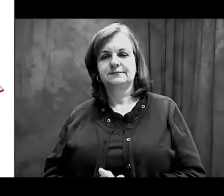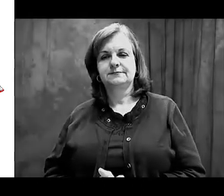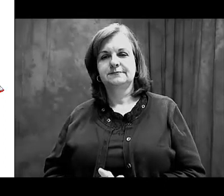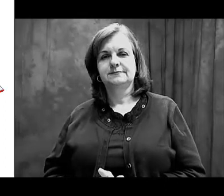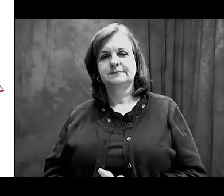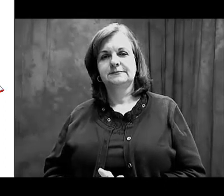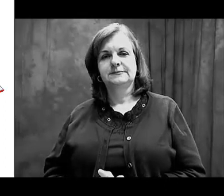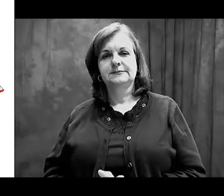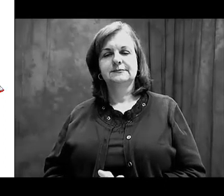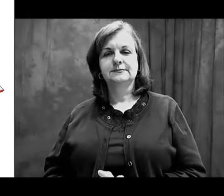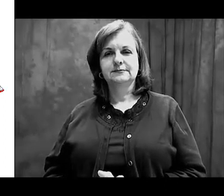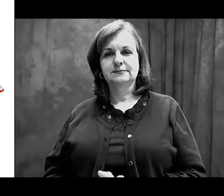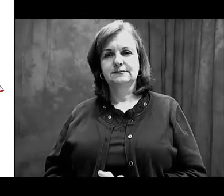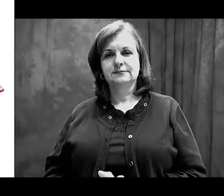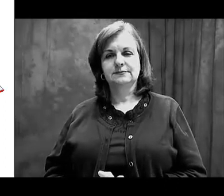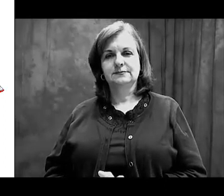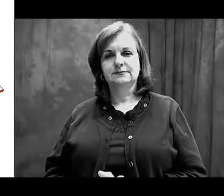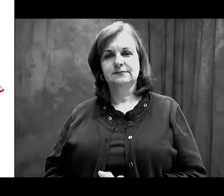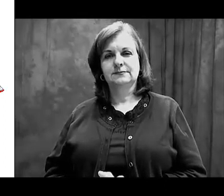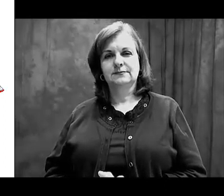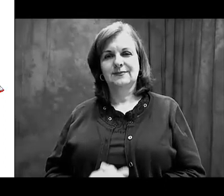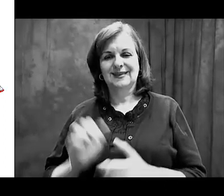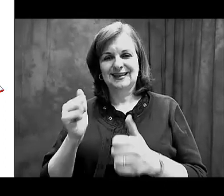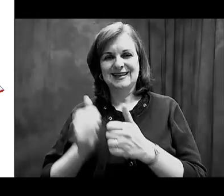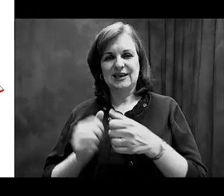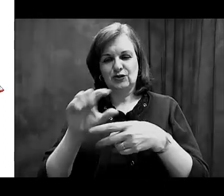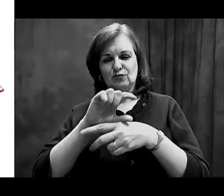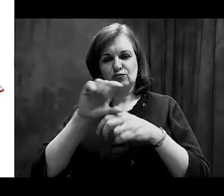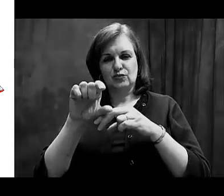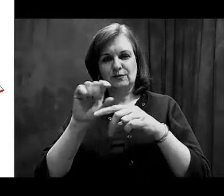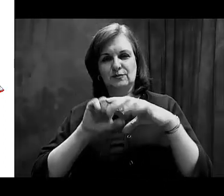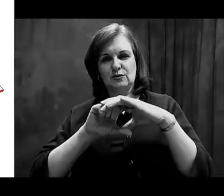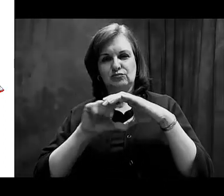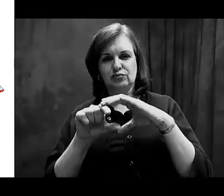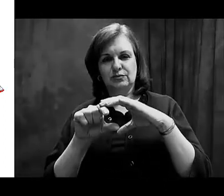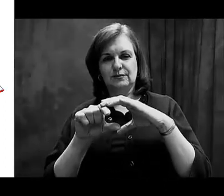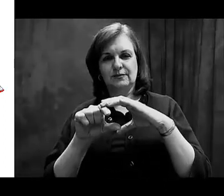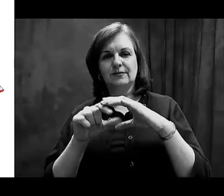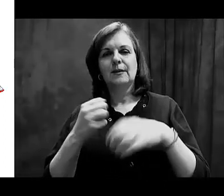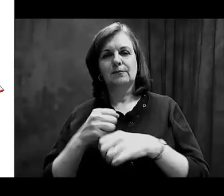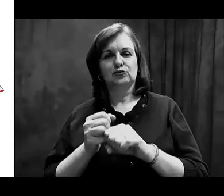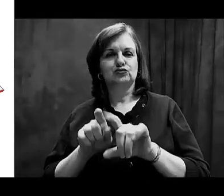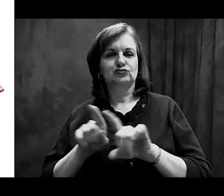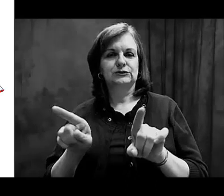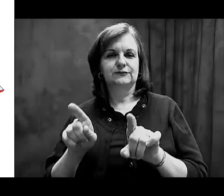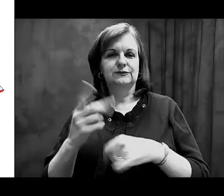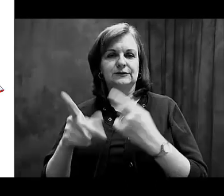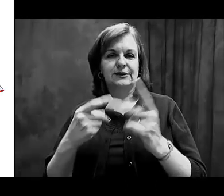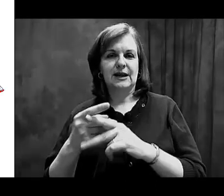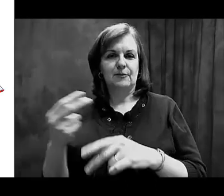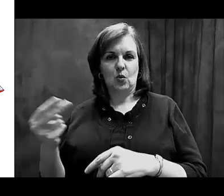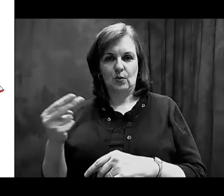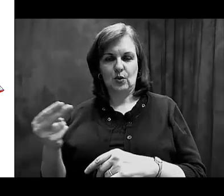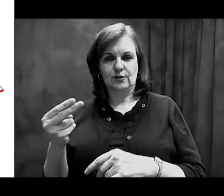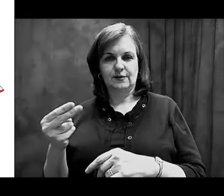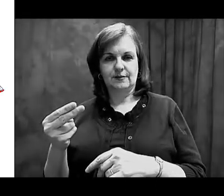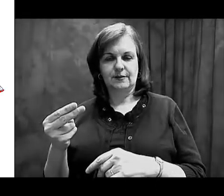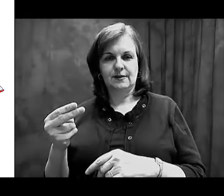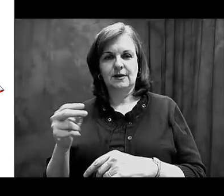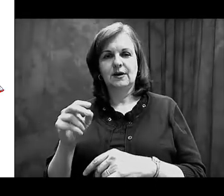and depending on the region of the gland we can actually see different effects of the hormones so hormones produced in the